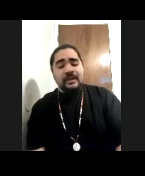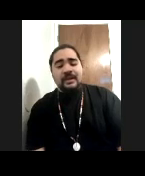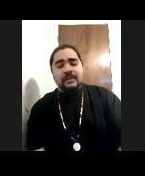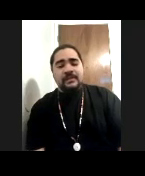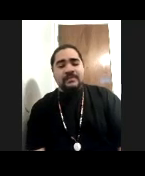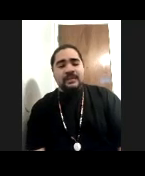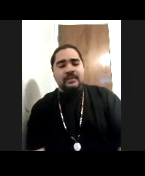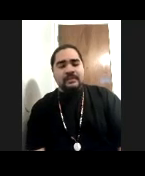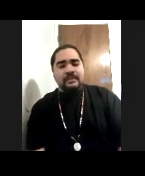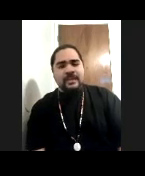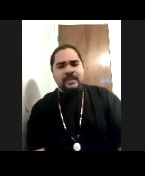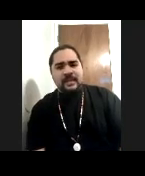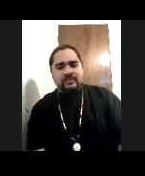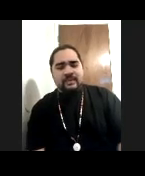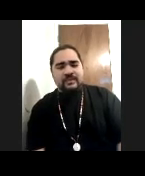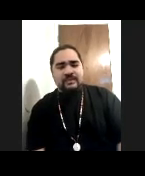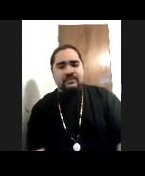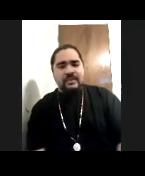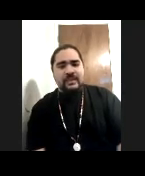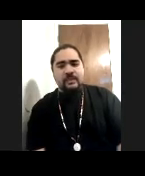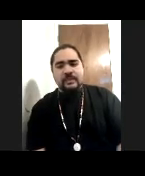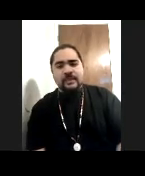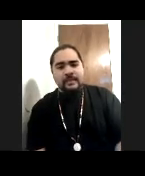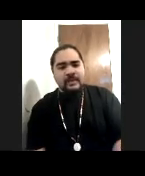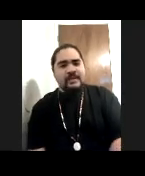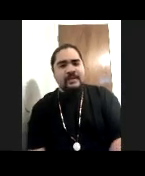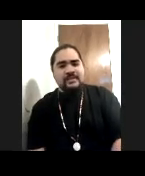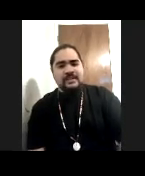It was it was a big like shift, especially like with American Indian Studies.